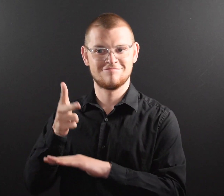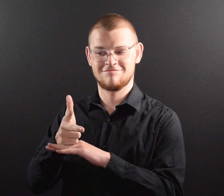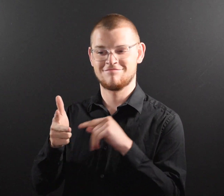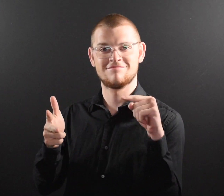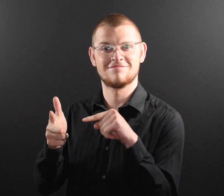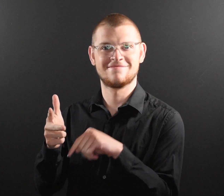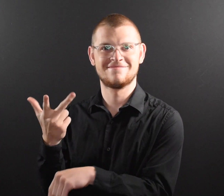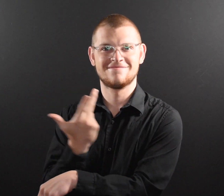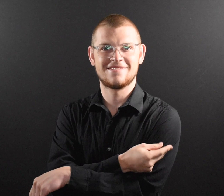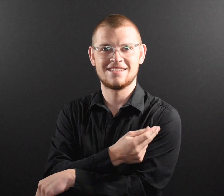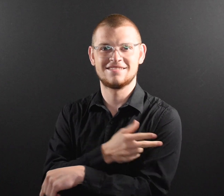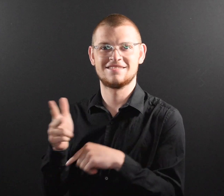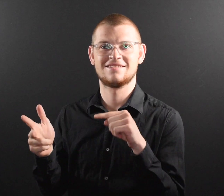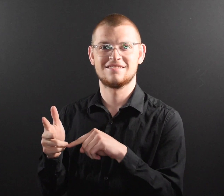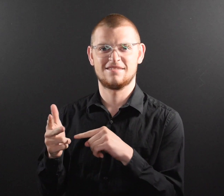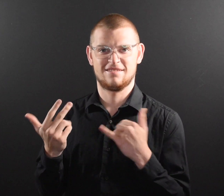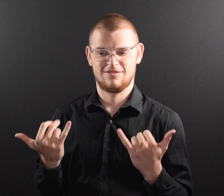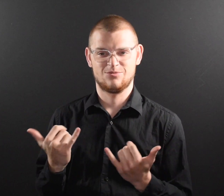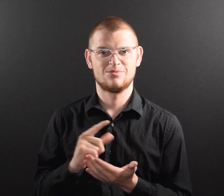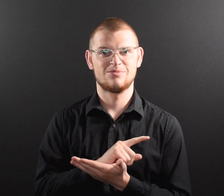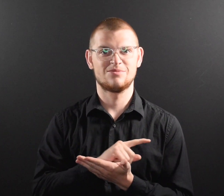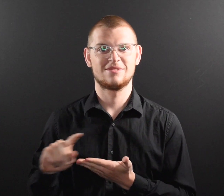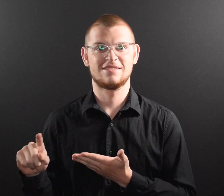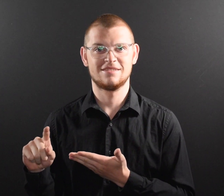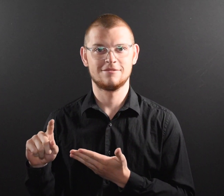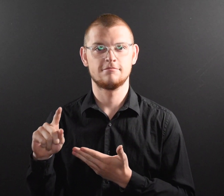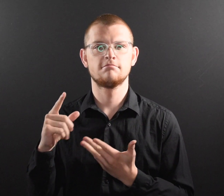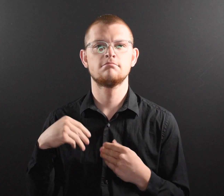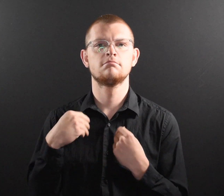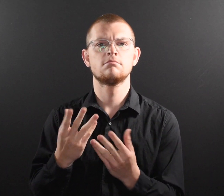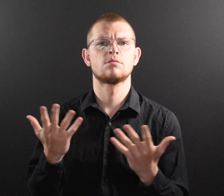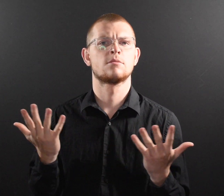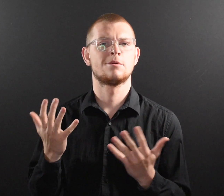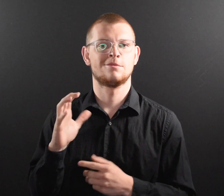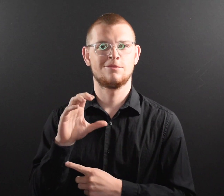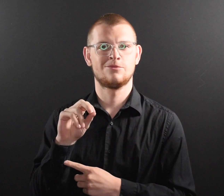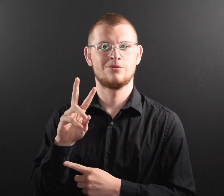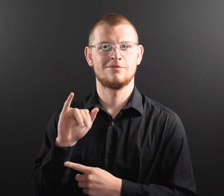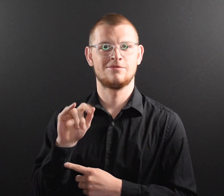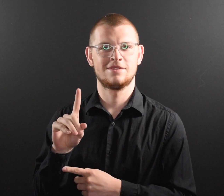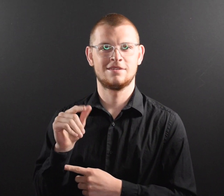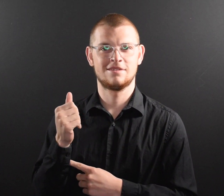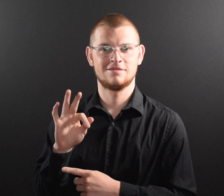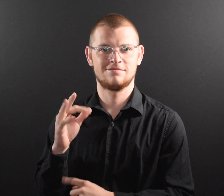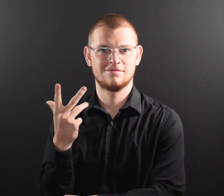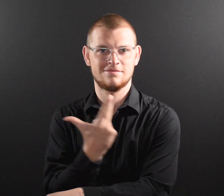to provide COVID-19 vaccinations to communities throughout the state of Minnesota.